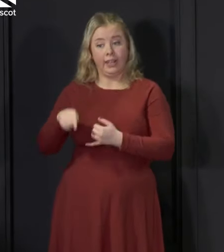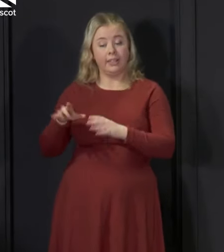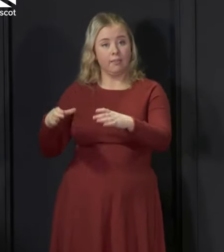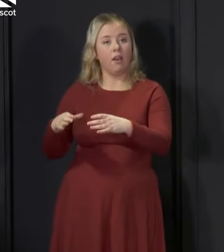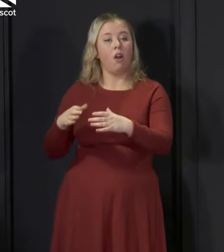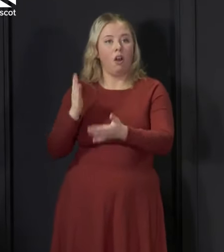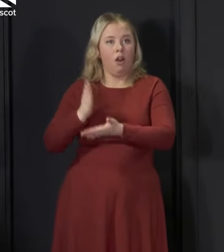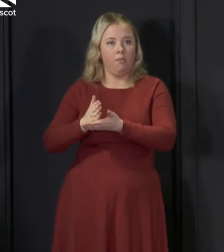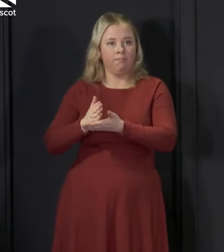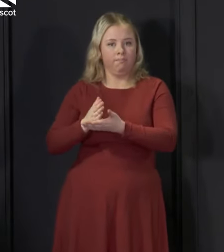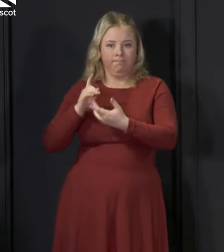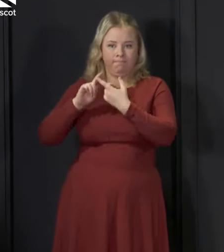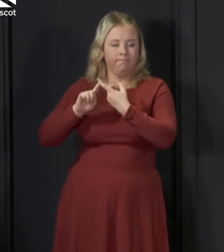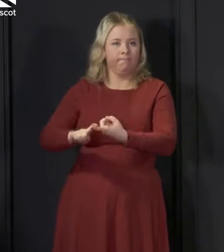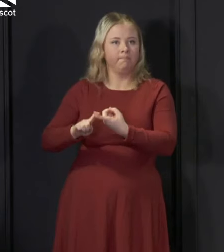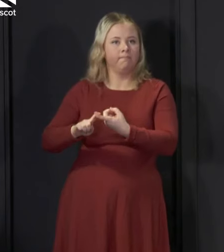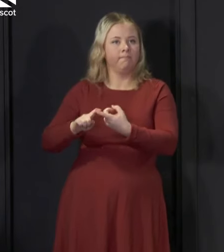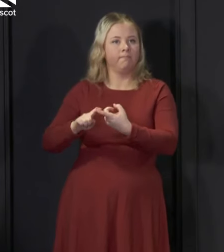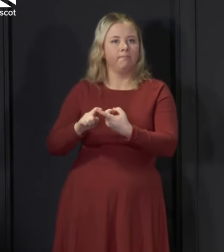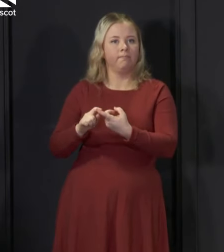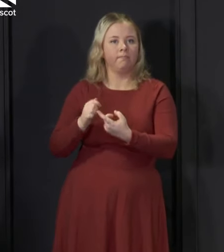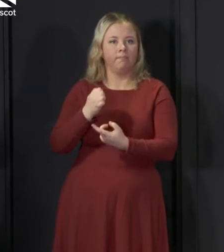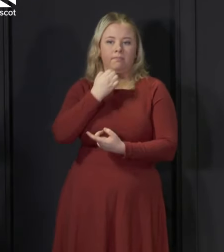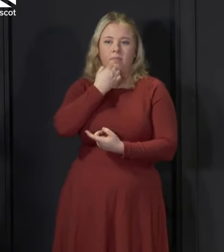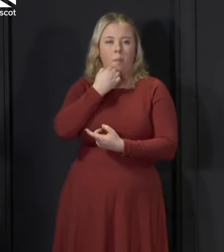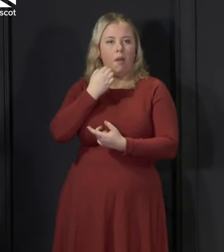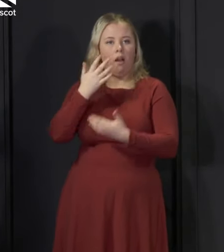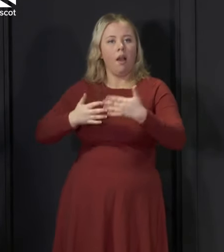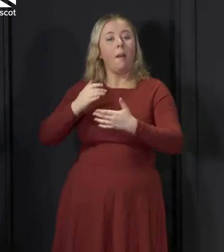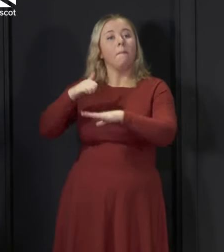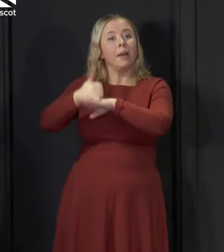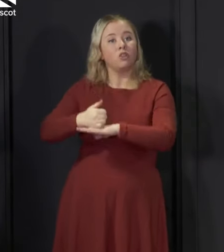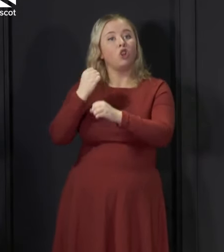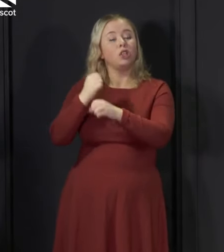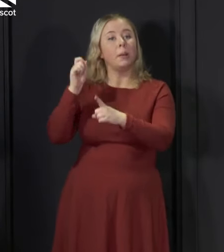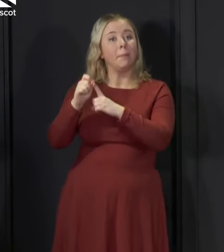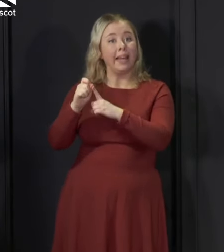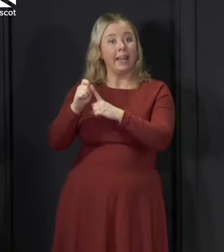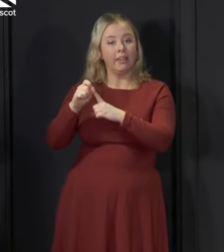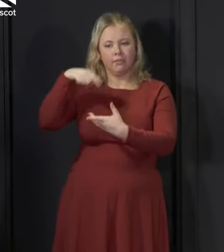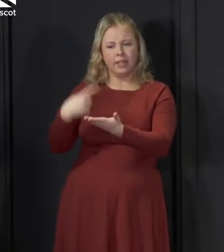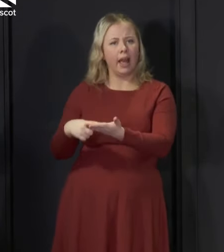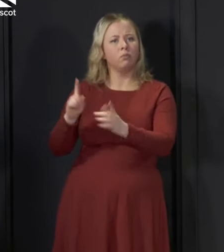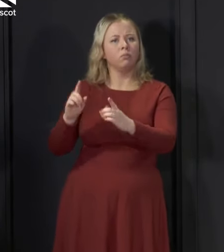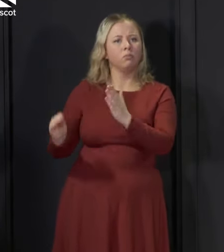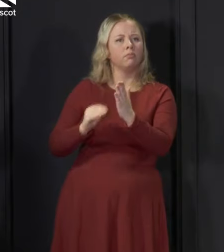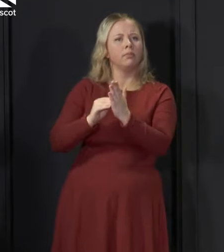they are based on what a GP judges should be on a death certificate is the cause of